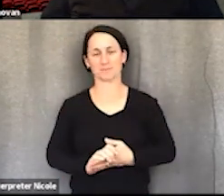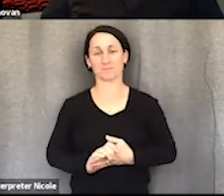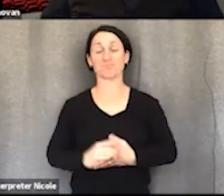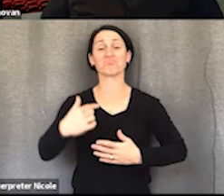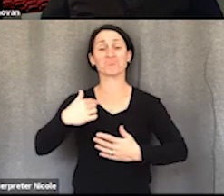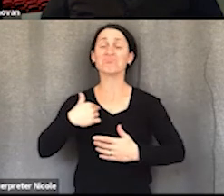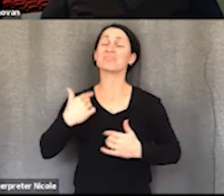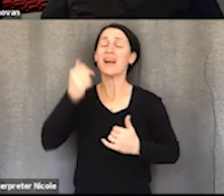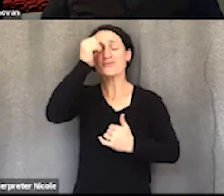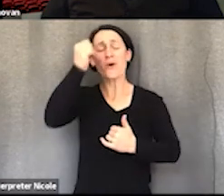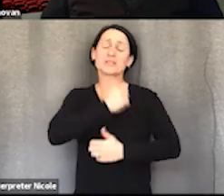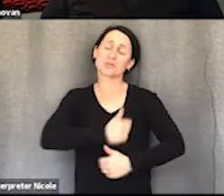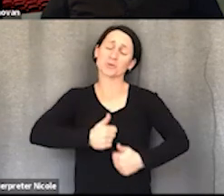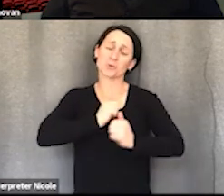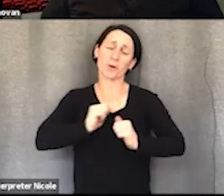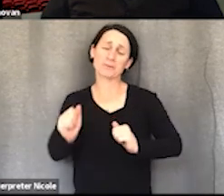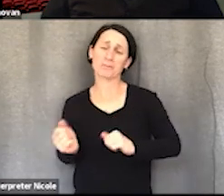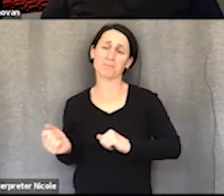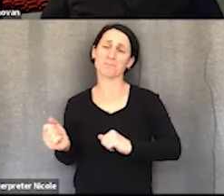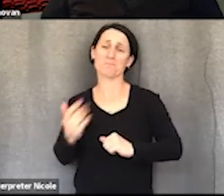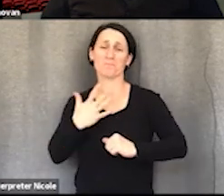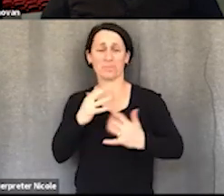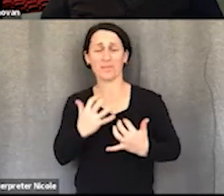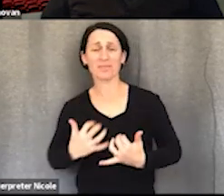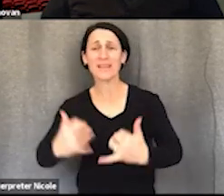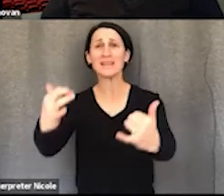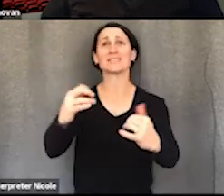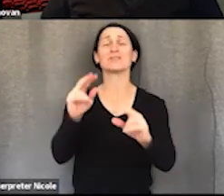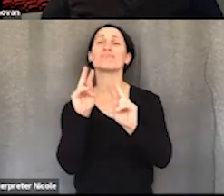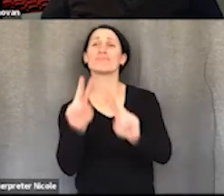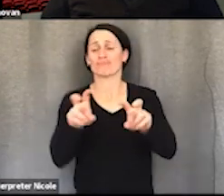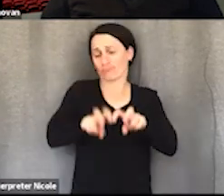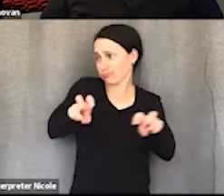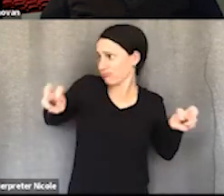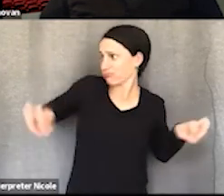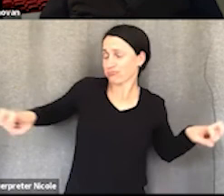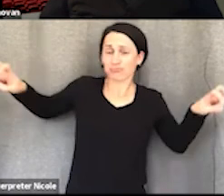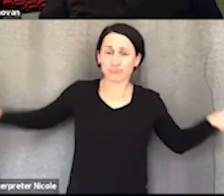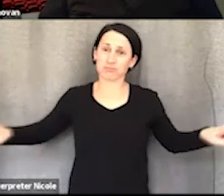understand how much we are all relying on achieving 100% capacity again, but we are not ready to go and sit next to each other.